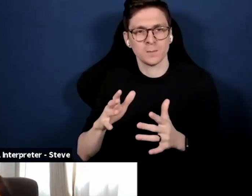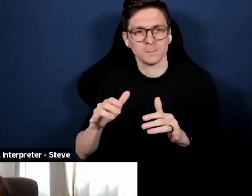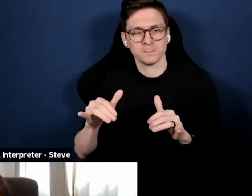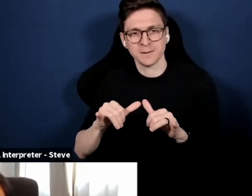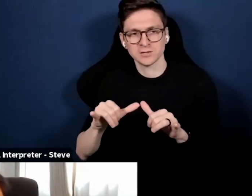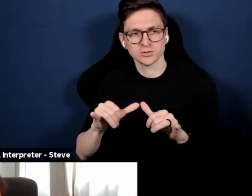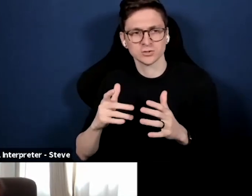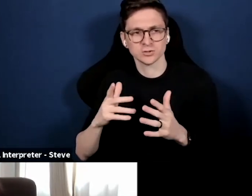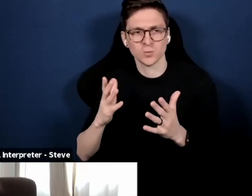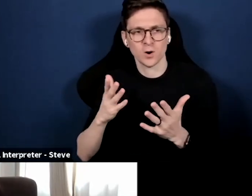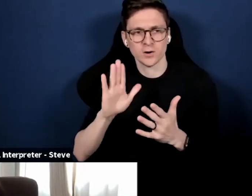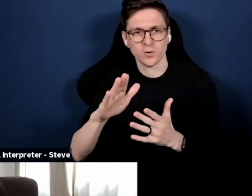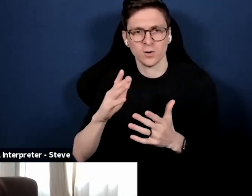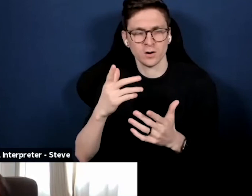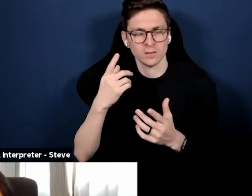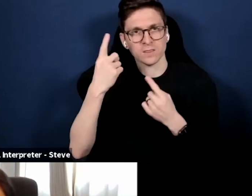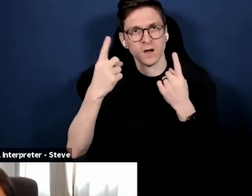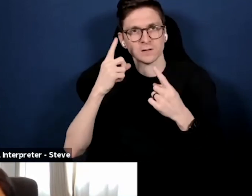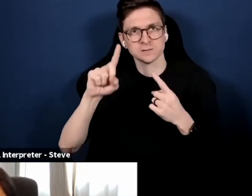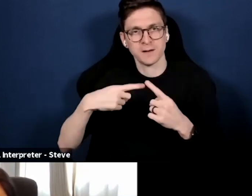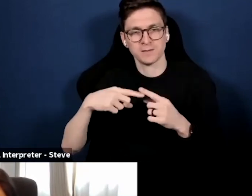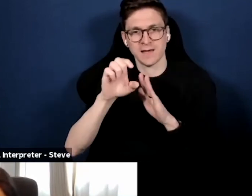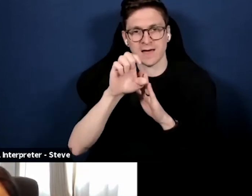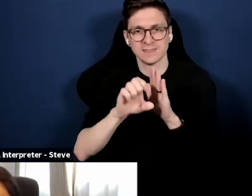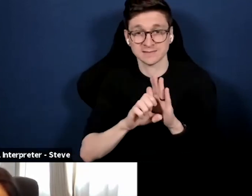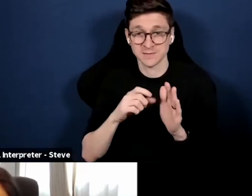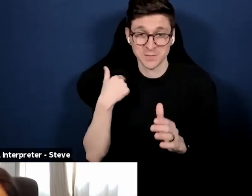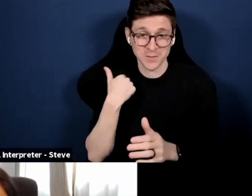we know that the world is not made only of nice people with good intentions